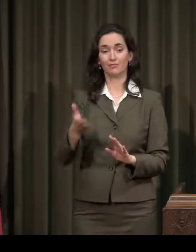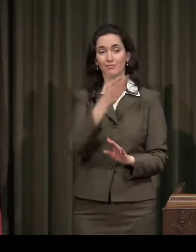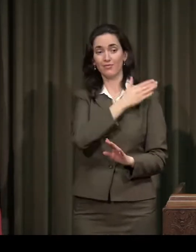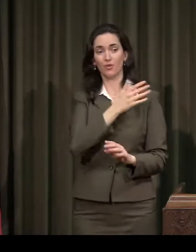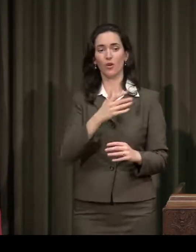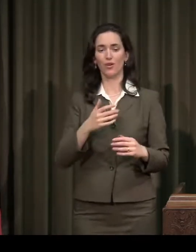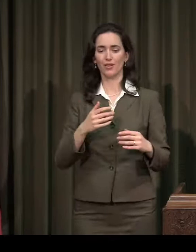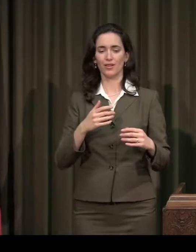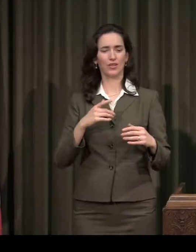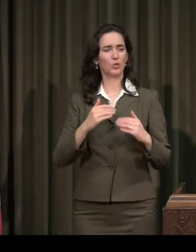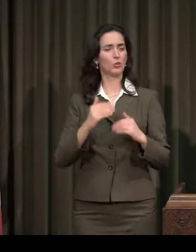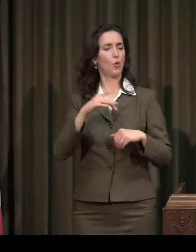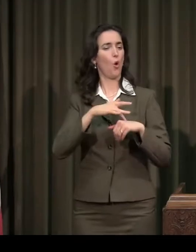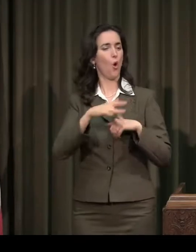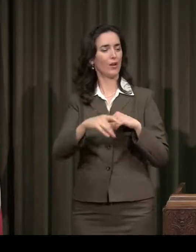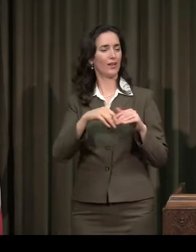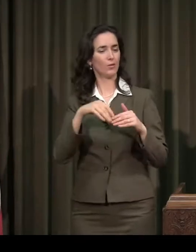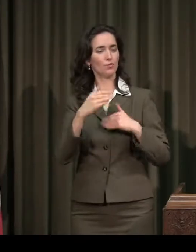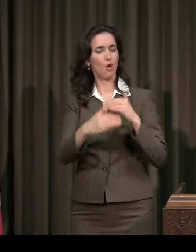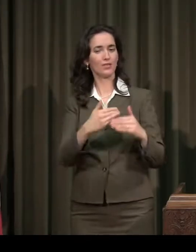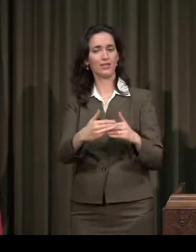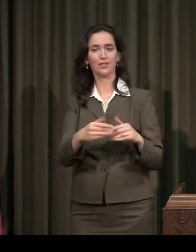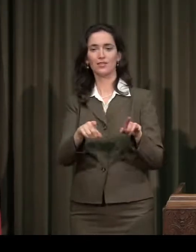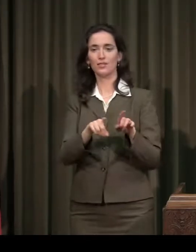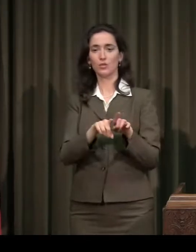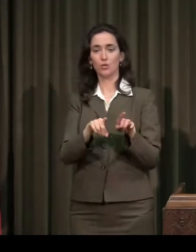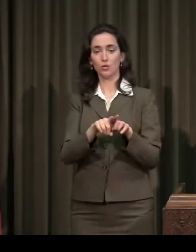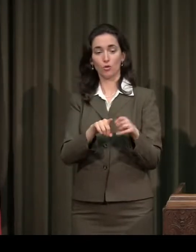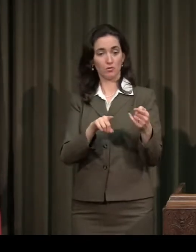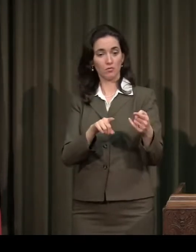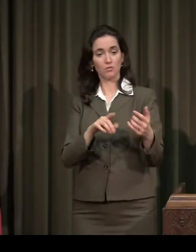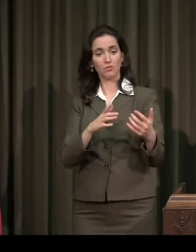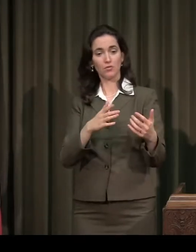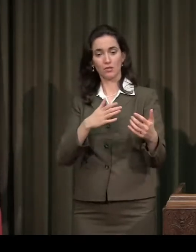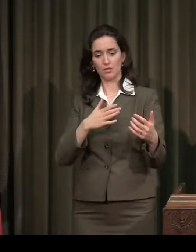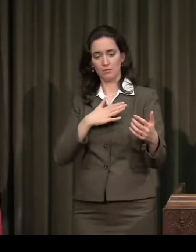besides it was sort of going in my direction of a couple weeks ago they